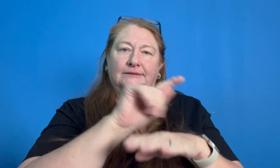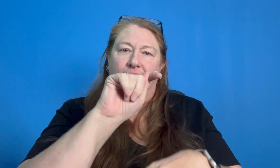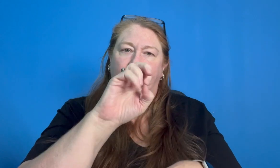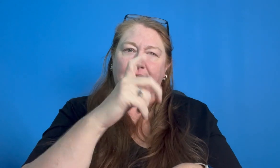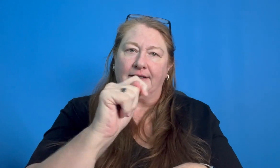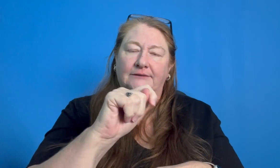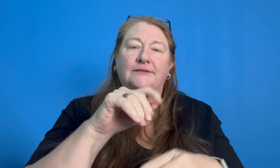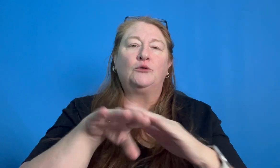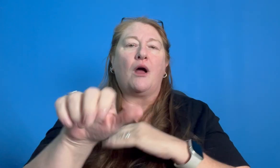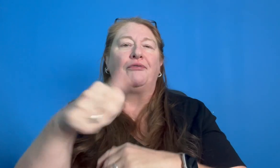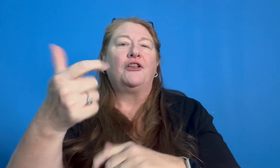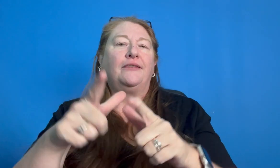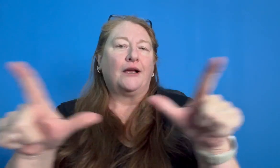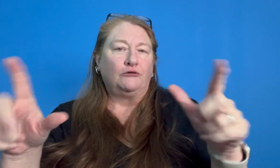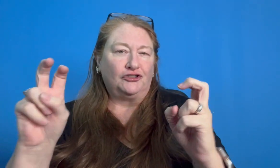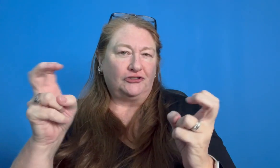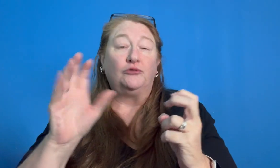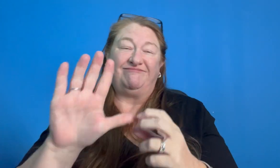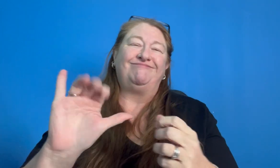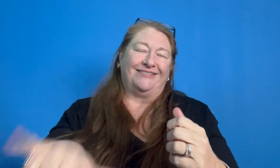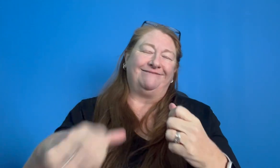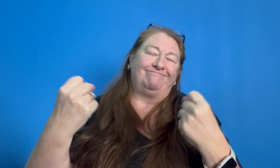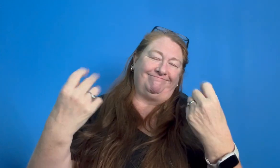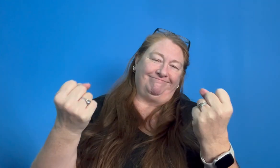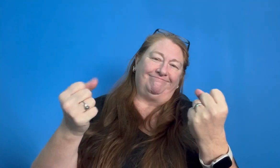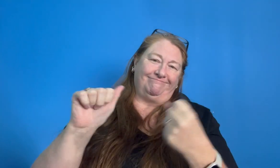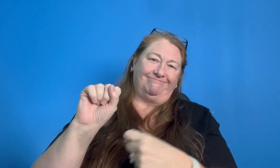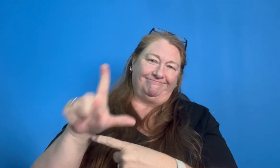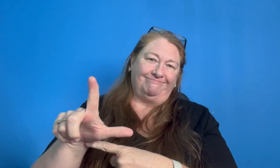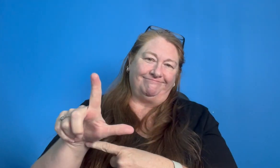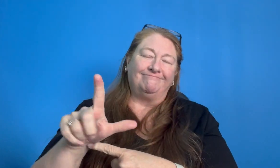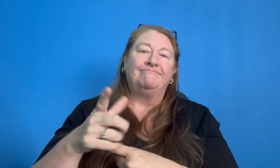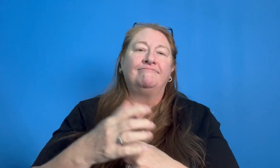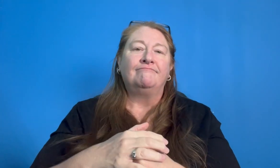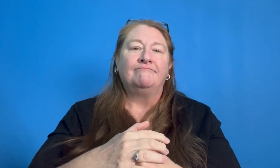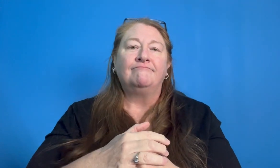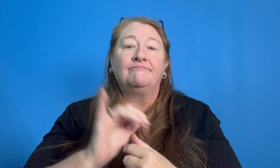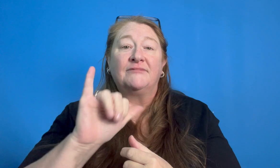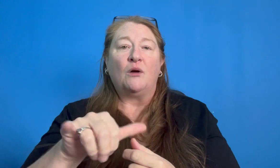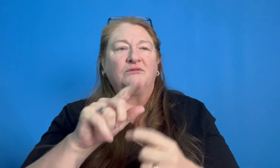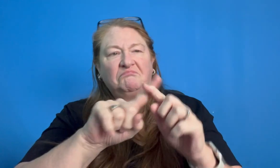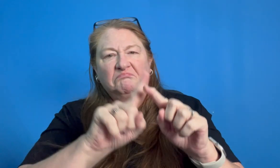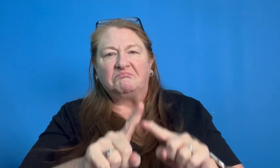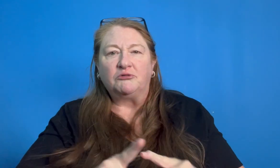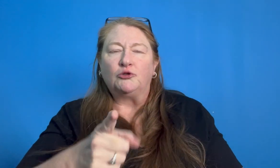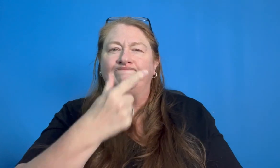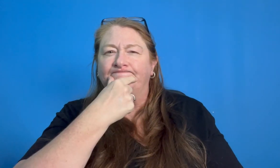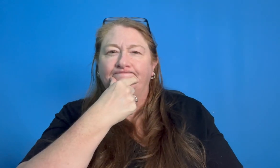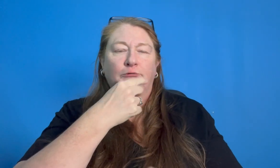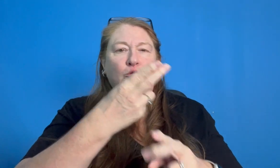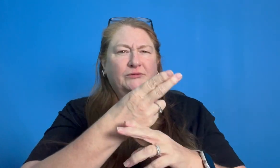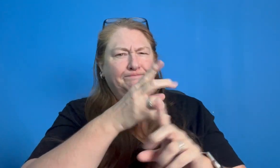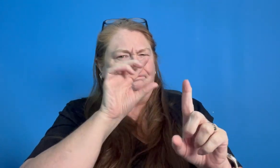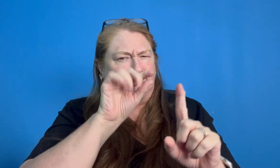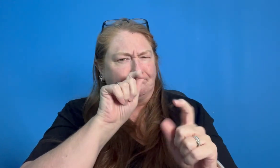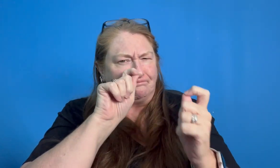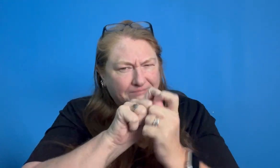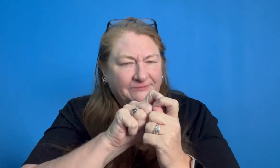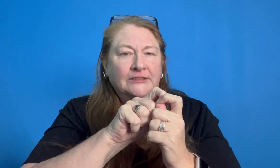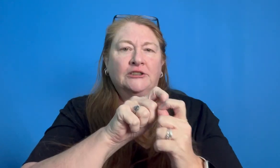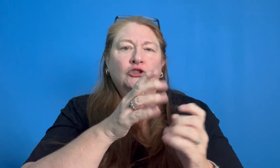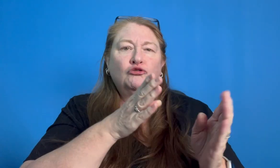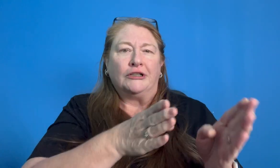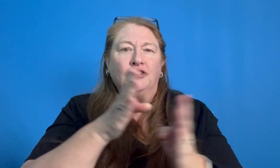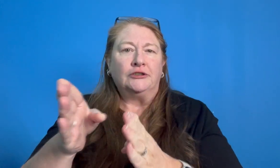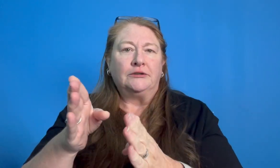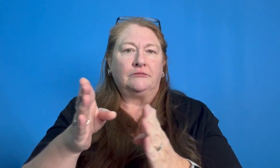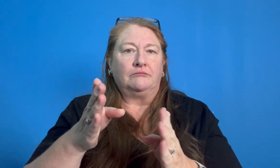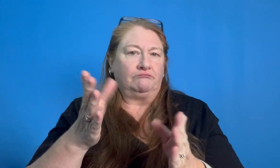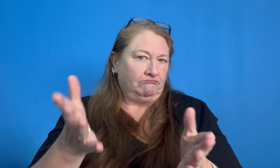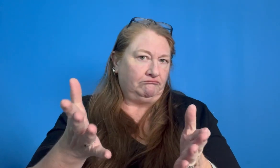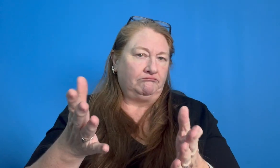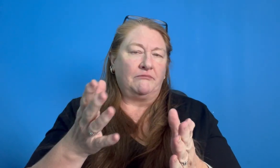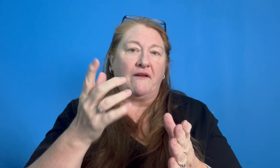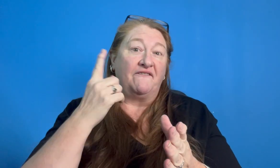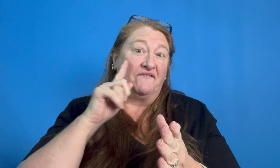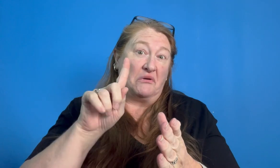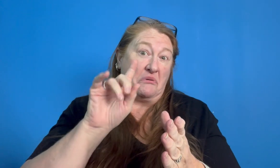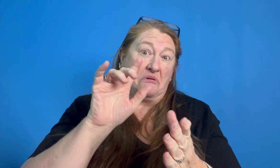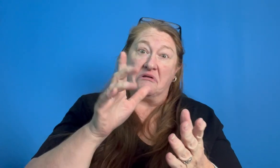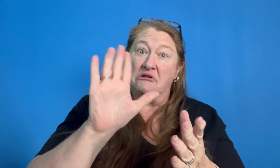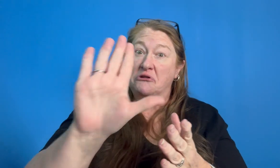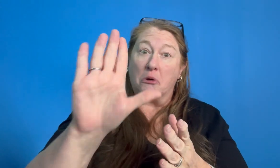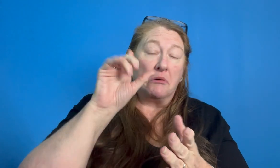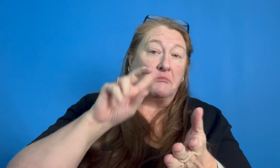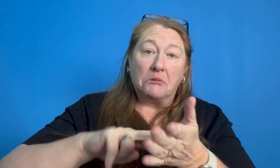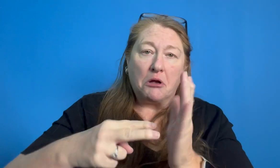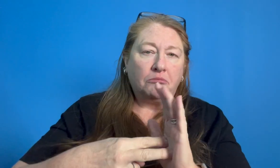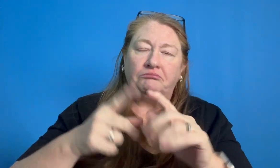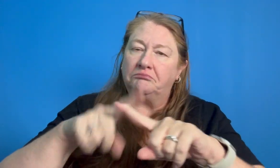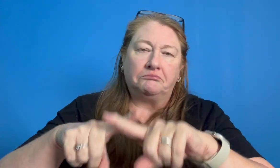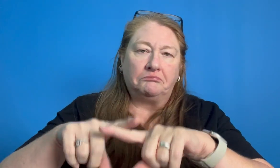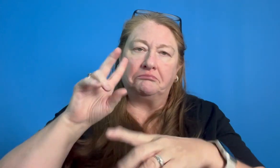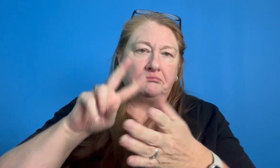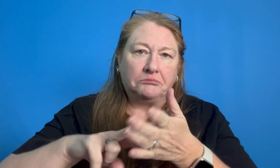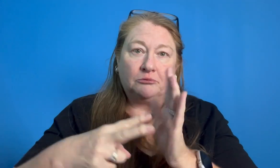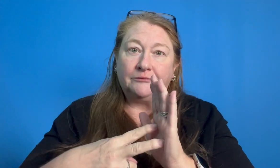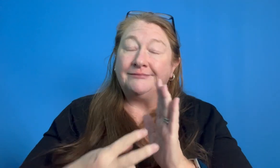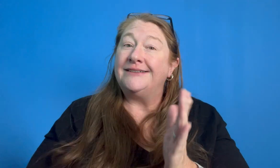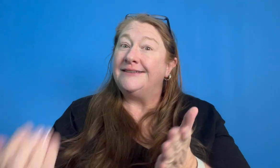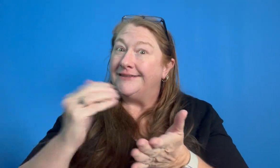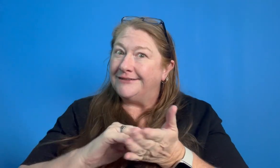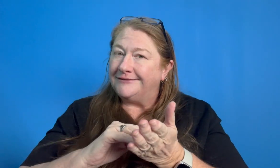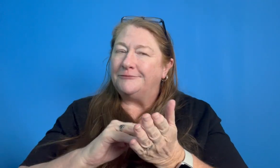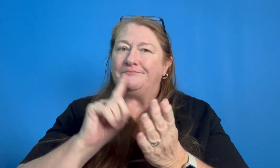text using these strategies. Depending on your purpose, choose a strategy.